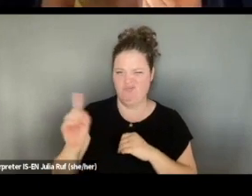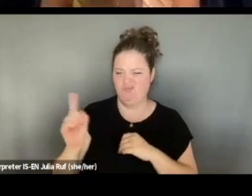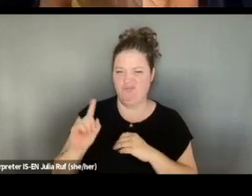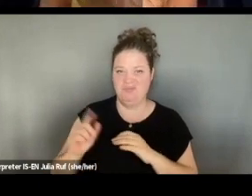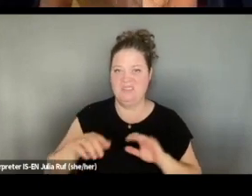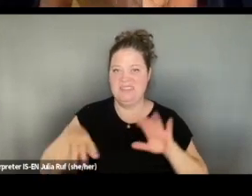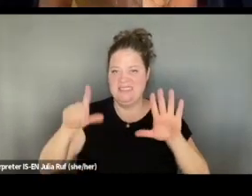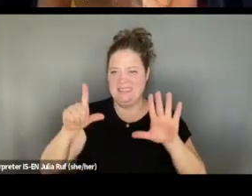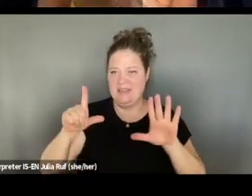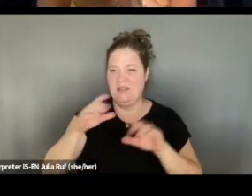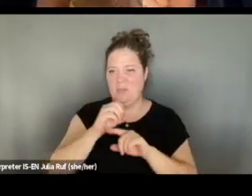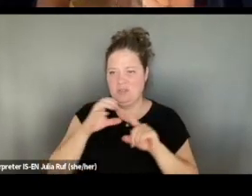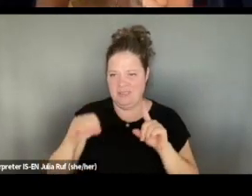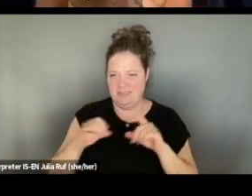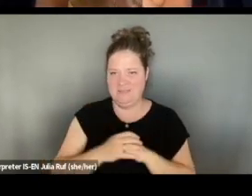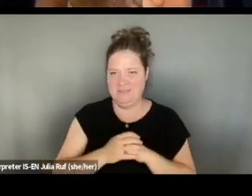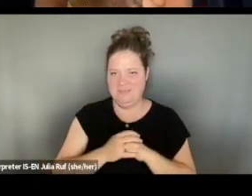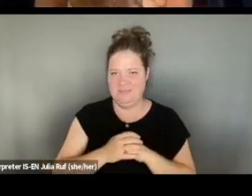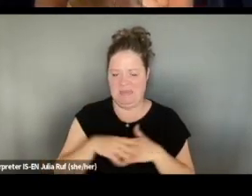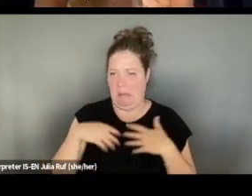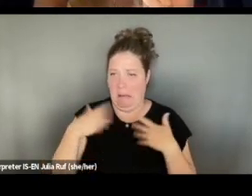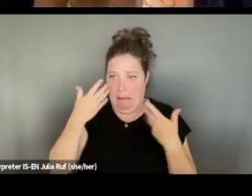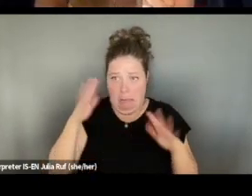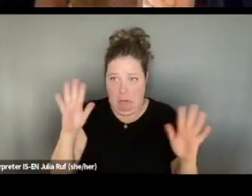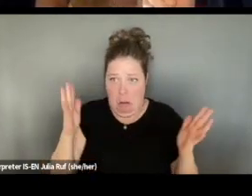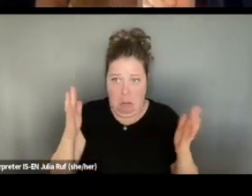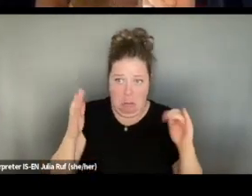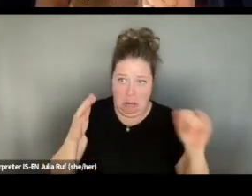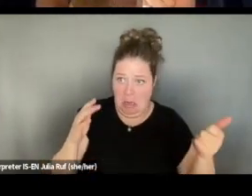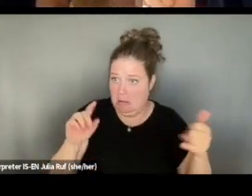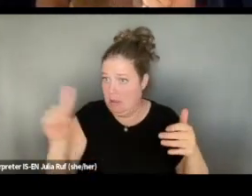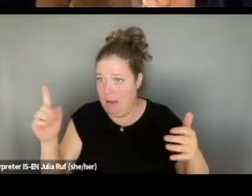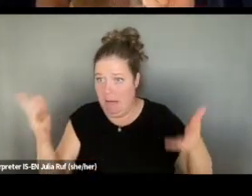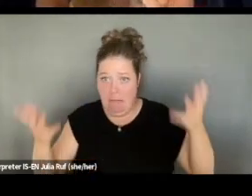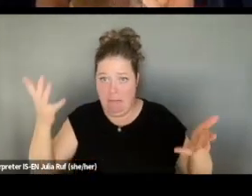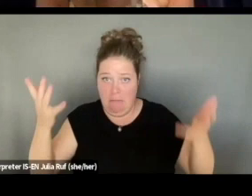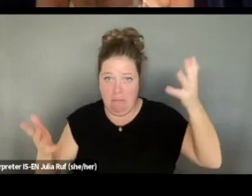no; and 33% says I don't know, which is, I think,